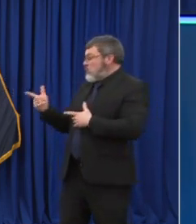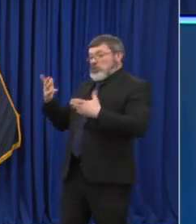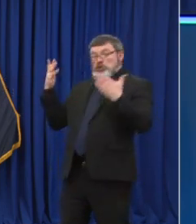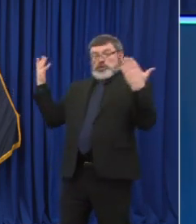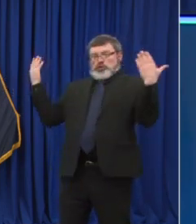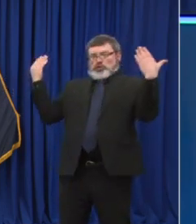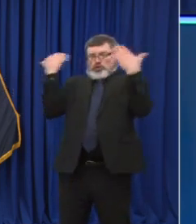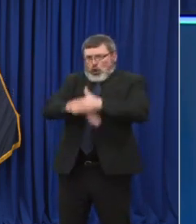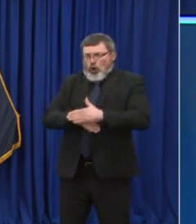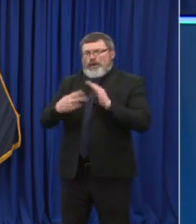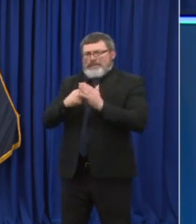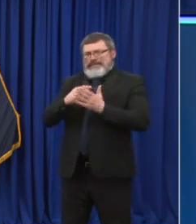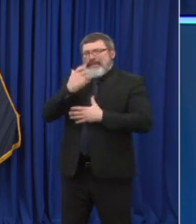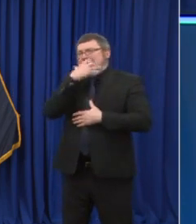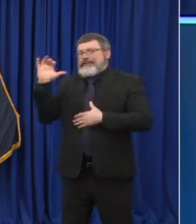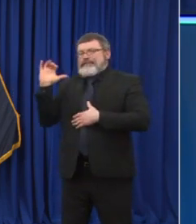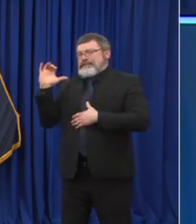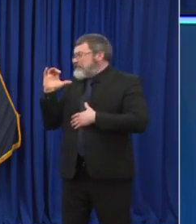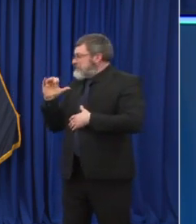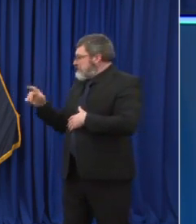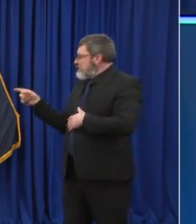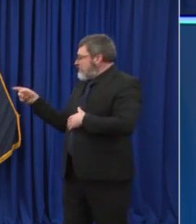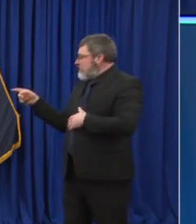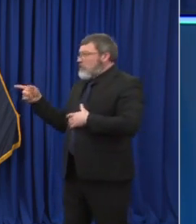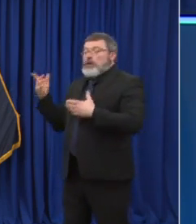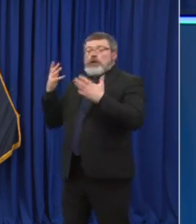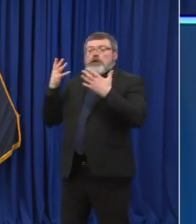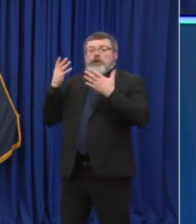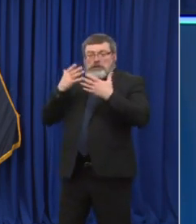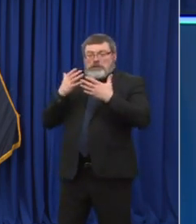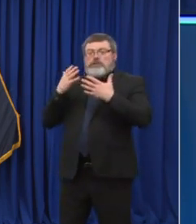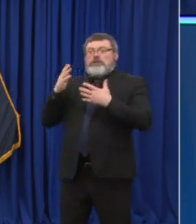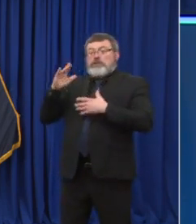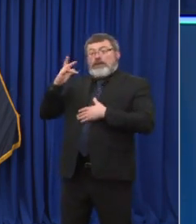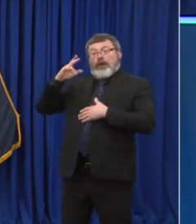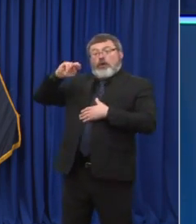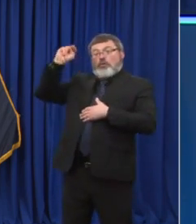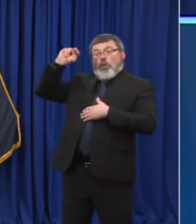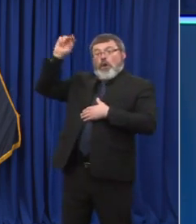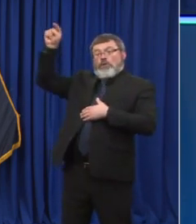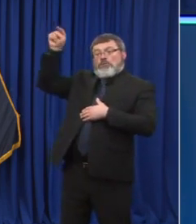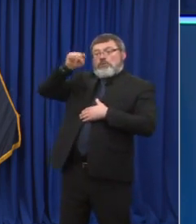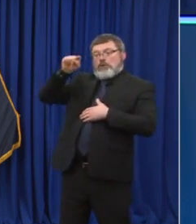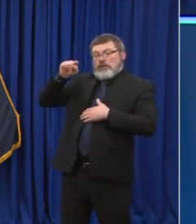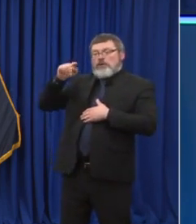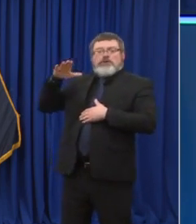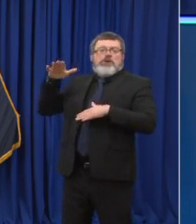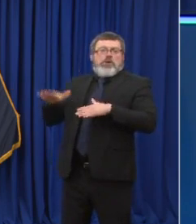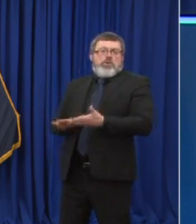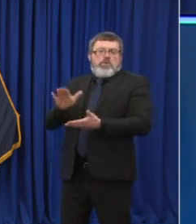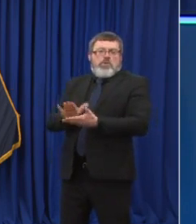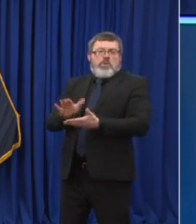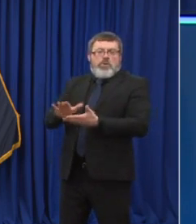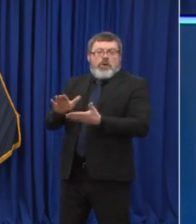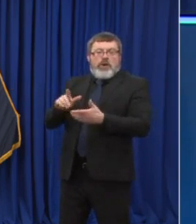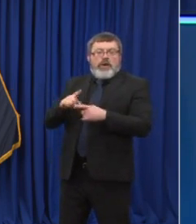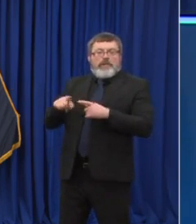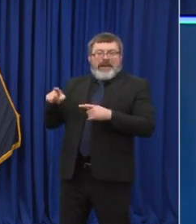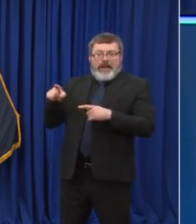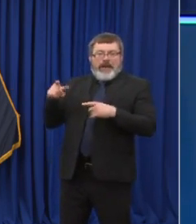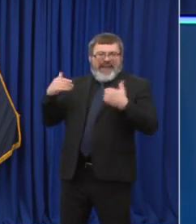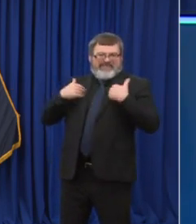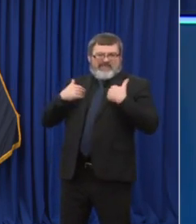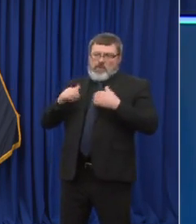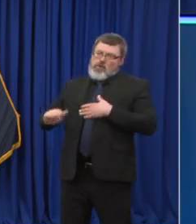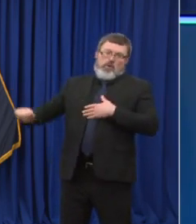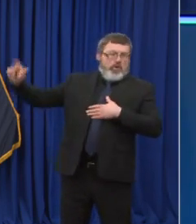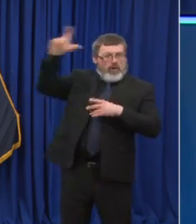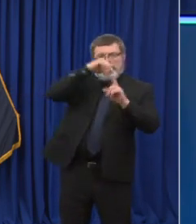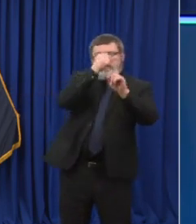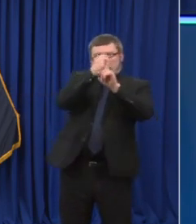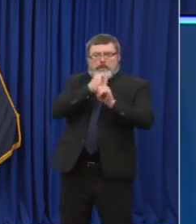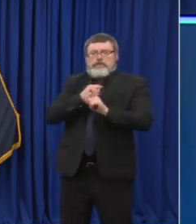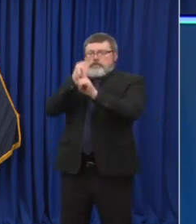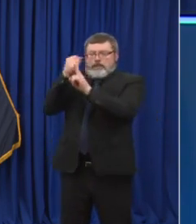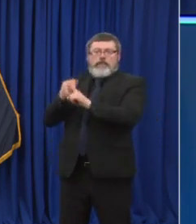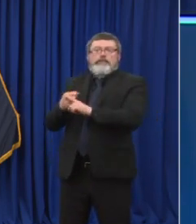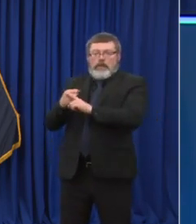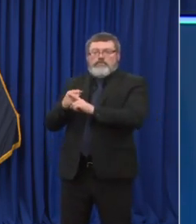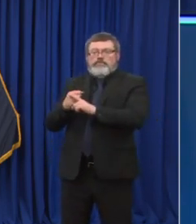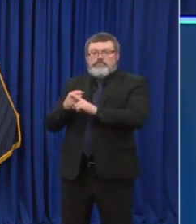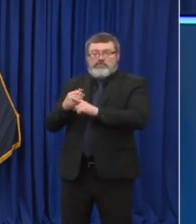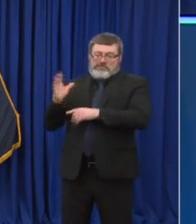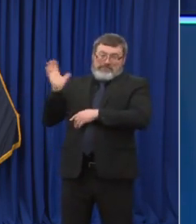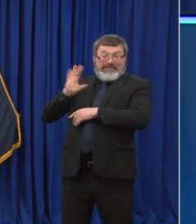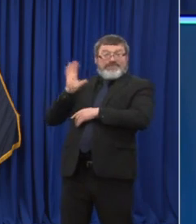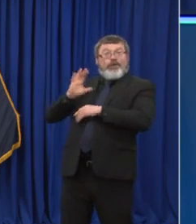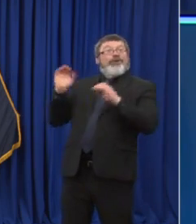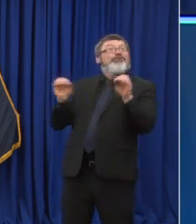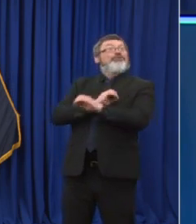BELKNAP COUNTY IS SEEING LONG-TERM CARE FACILITIES WITH HIGHER RATES, MANCHESTER IN THAT RANGE.